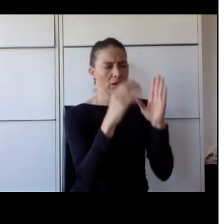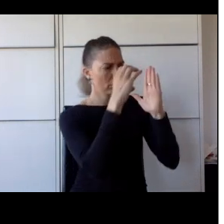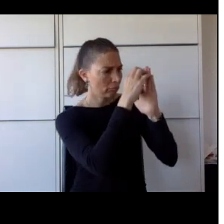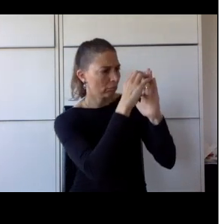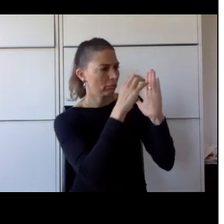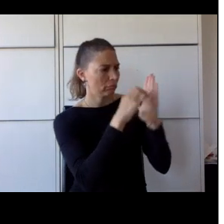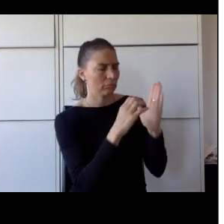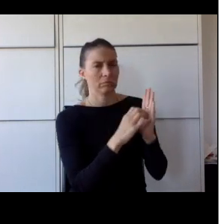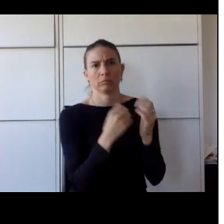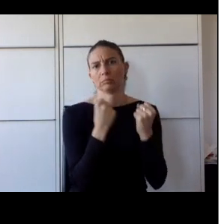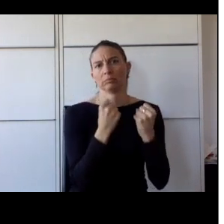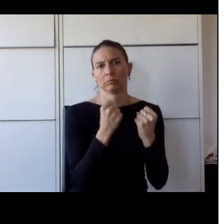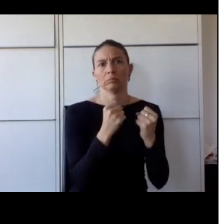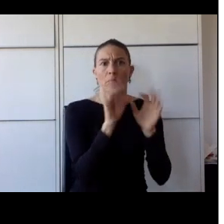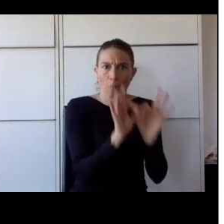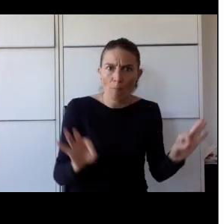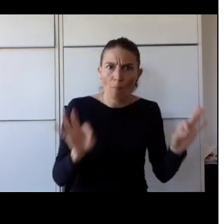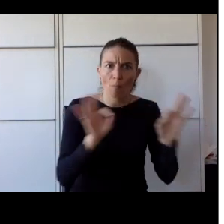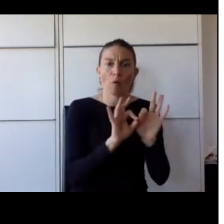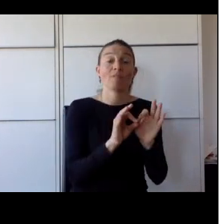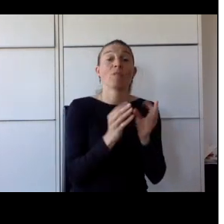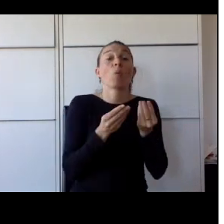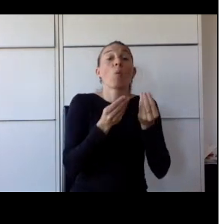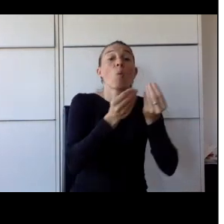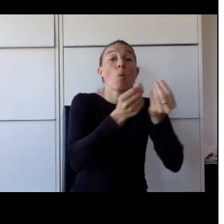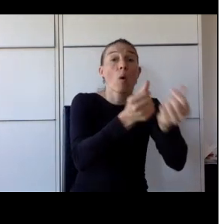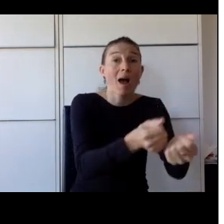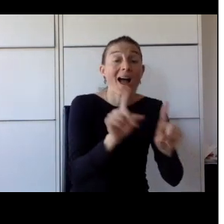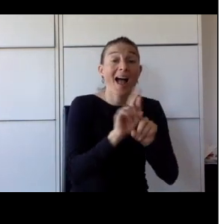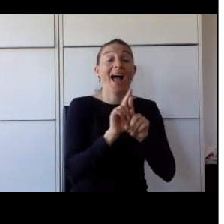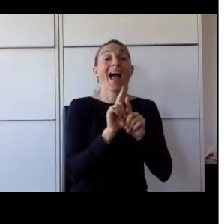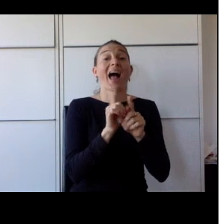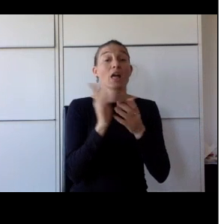for the quality and the accessibility of the services we're talking today.